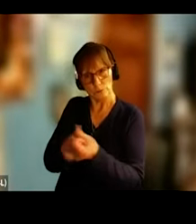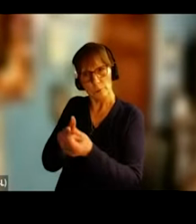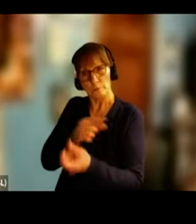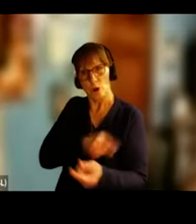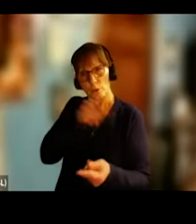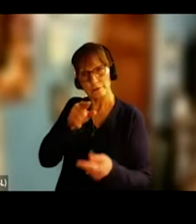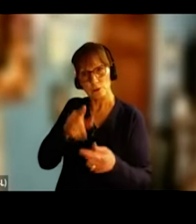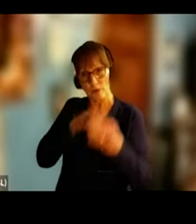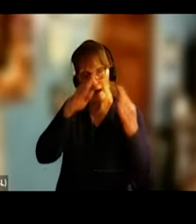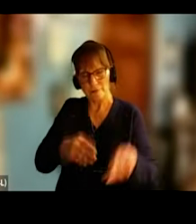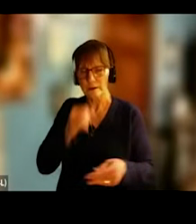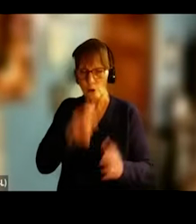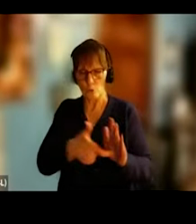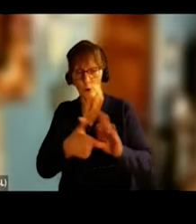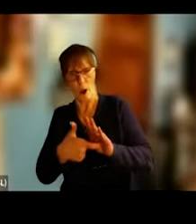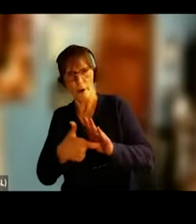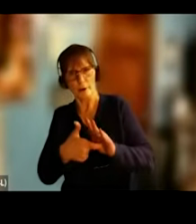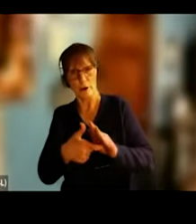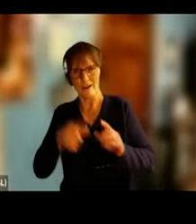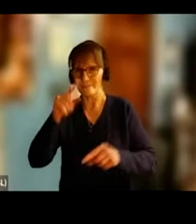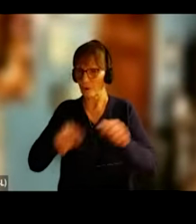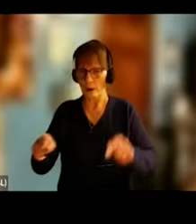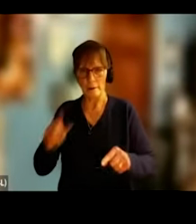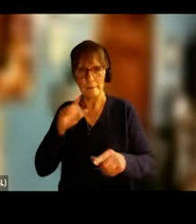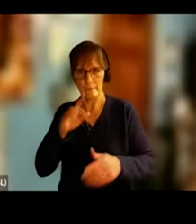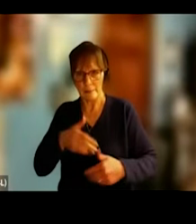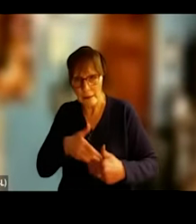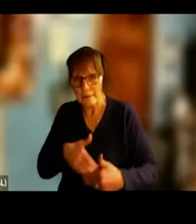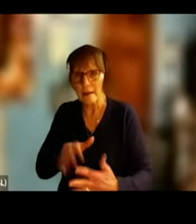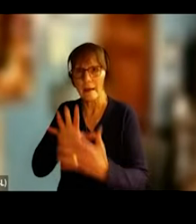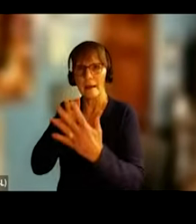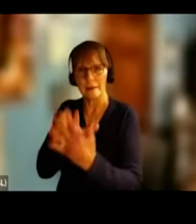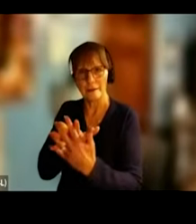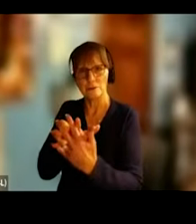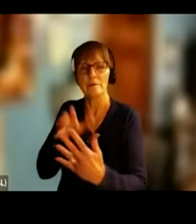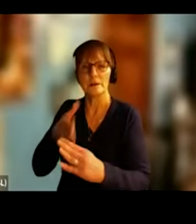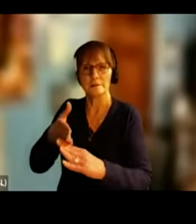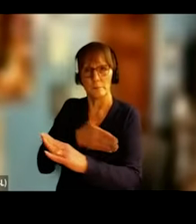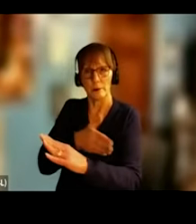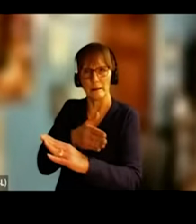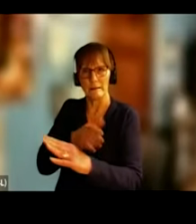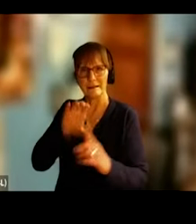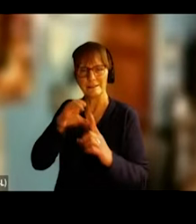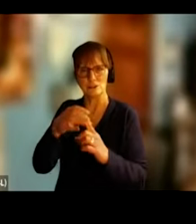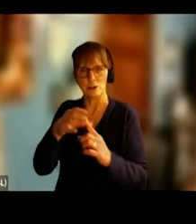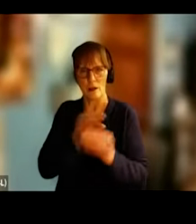and not require sobriety, and engagement, and services as a precondition for housing. But saying that it's really hard